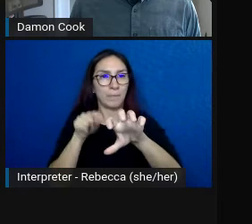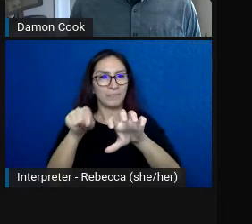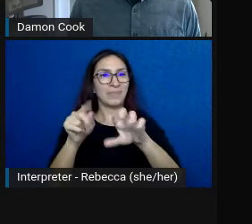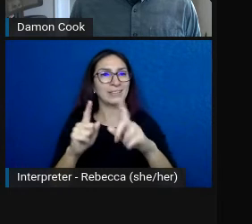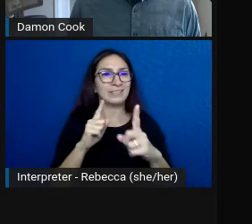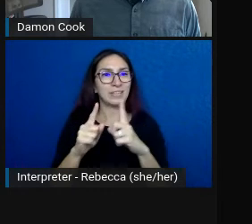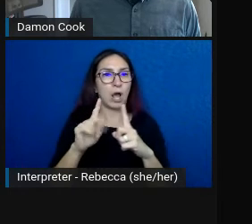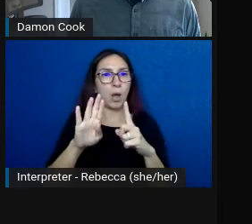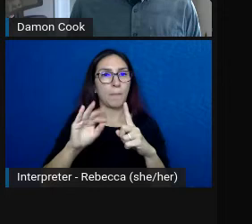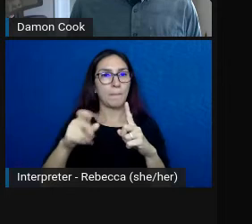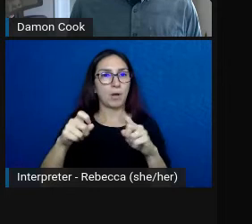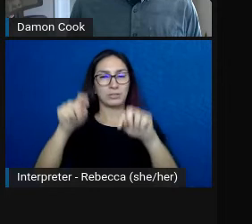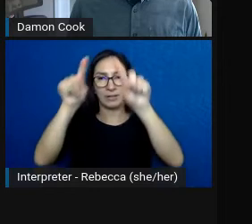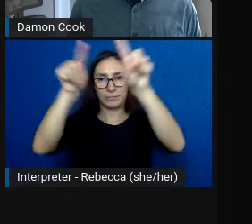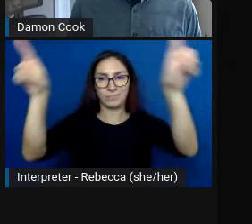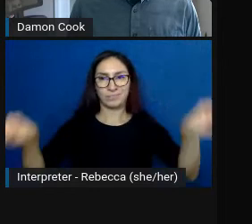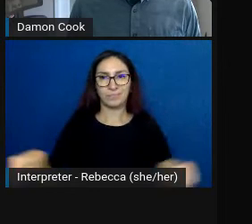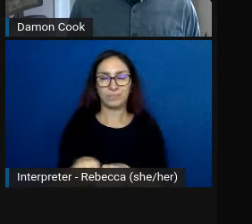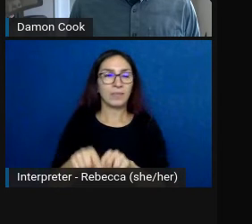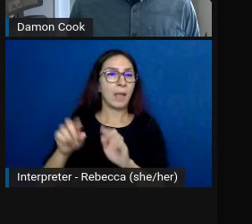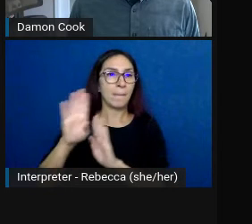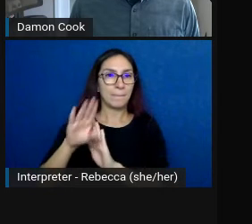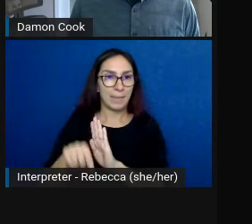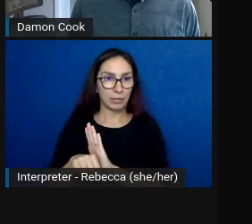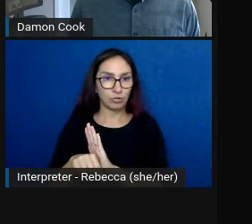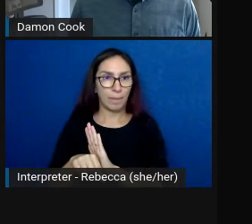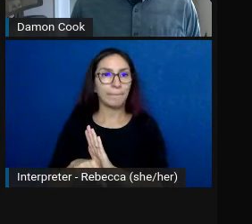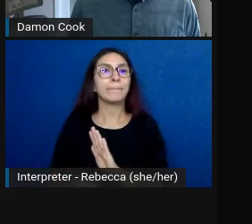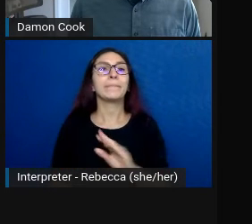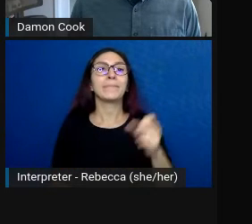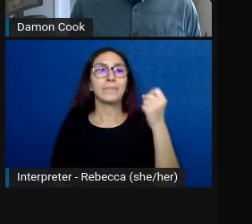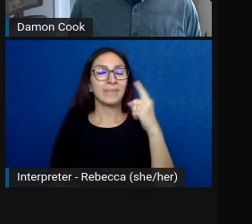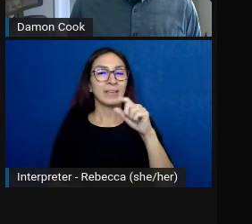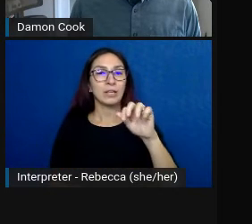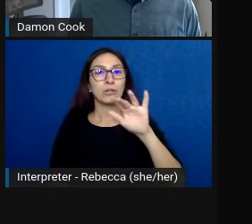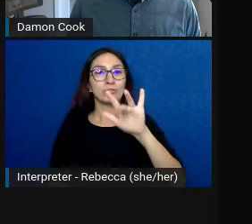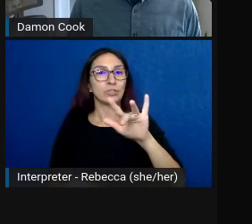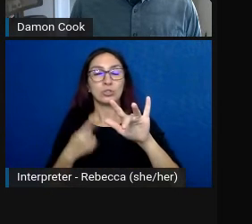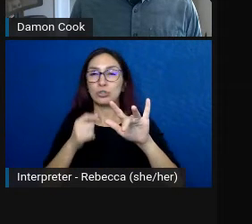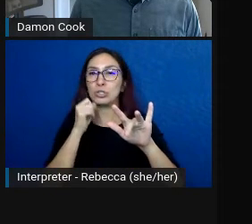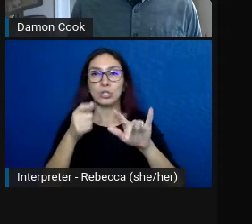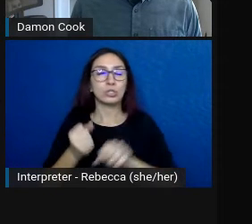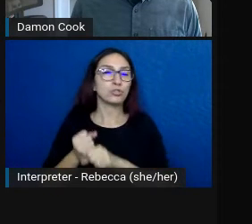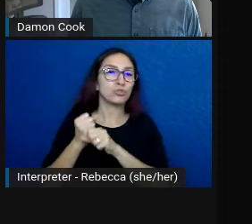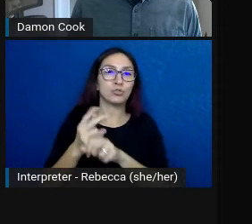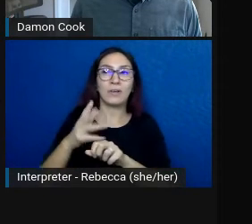The dialog area itself should not trigger the closing and just the backdrop and the close button.